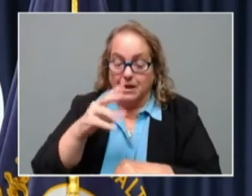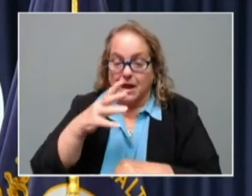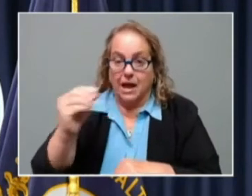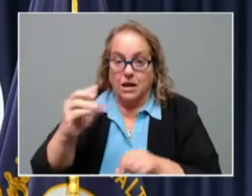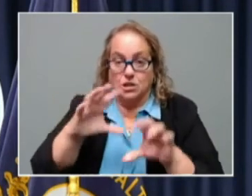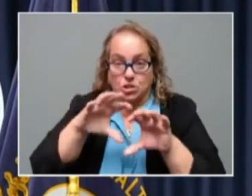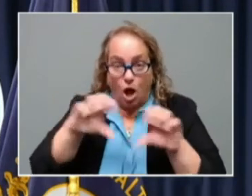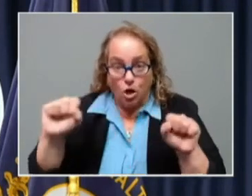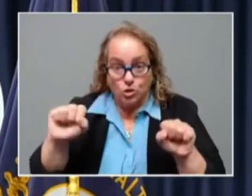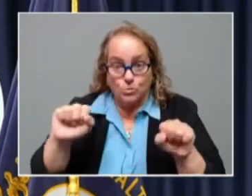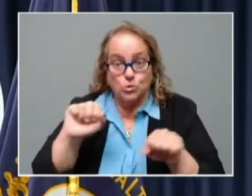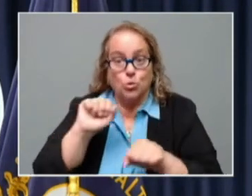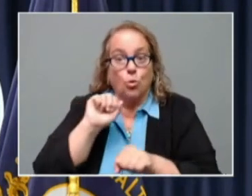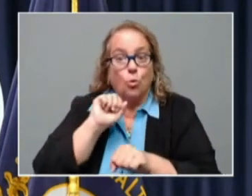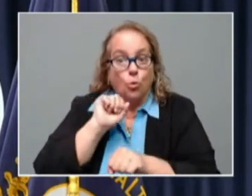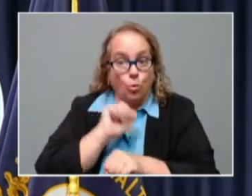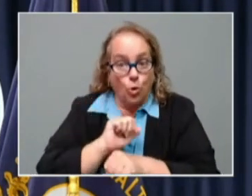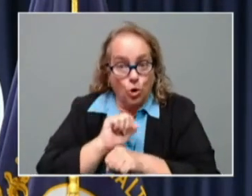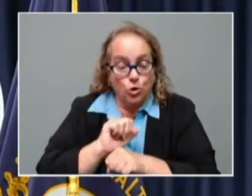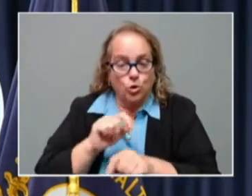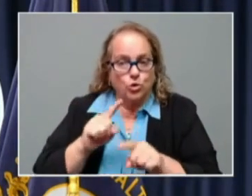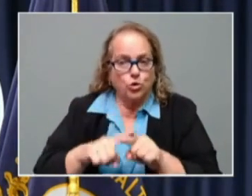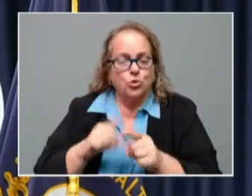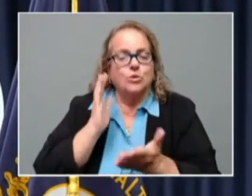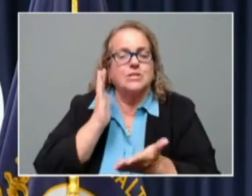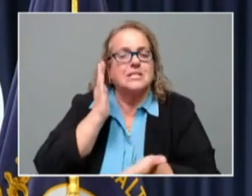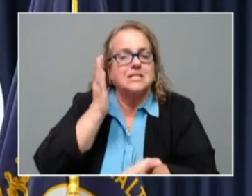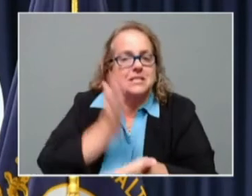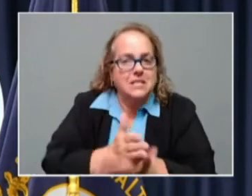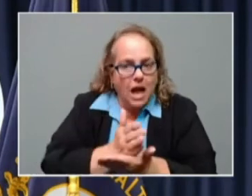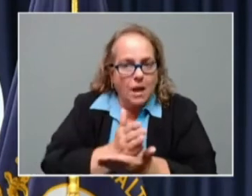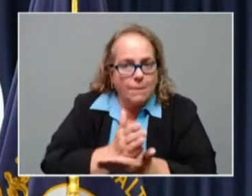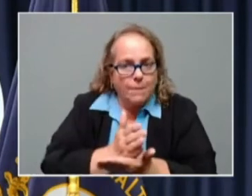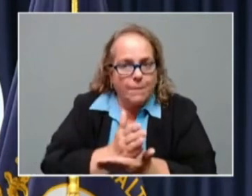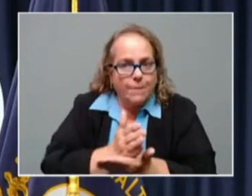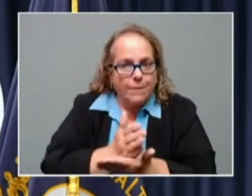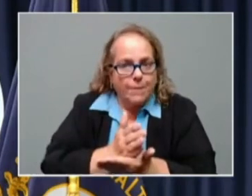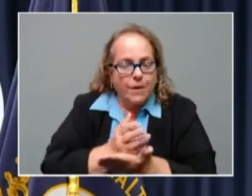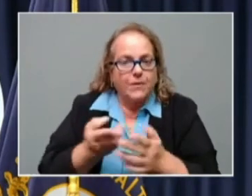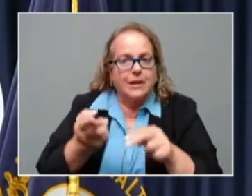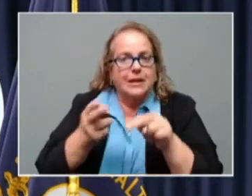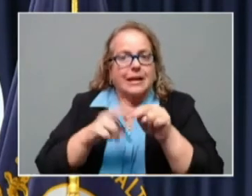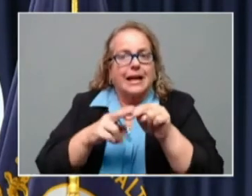stop the decline. But do want to be very thoughtful with the very hard to